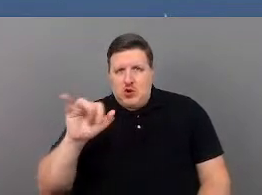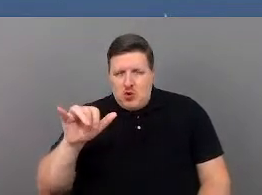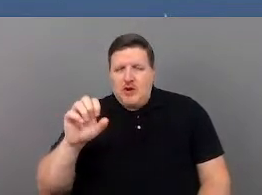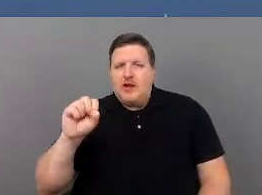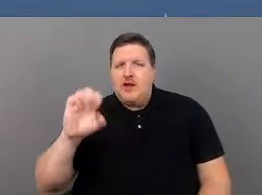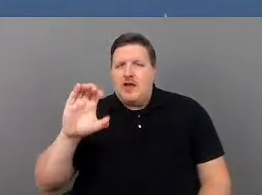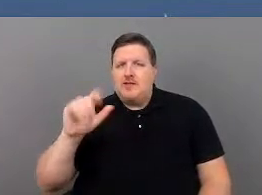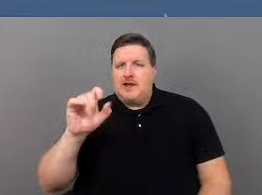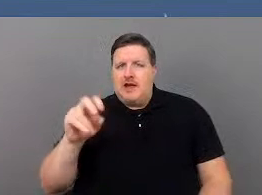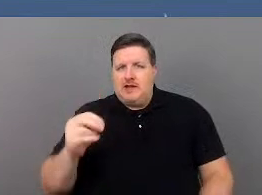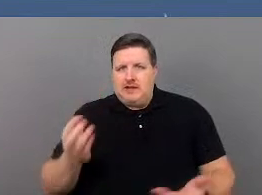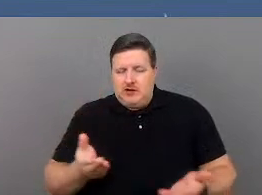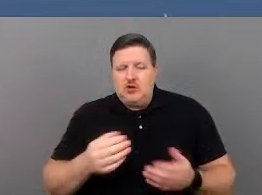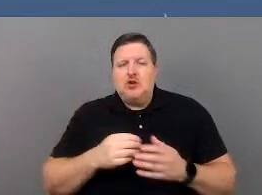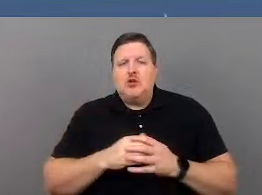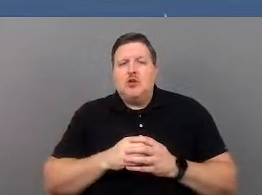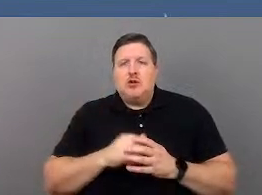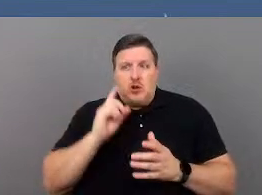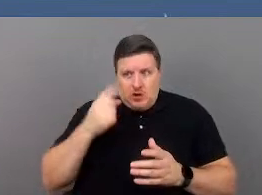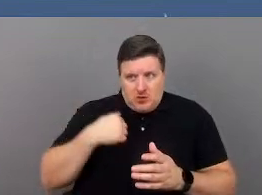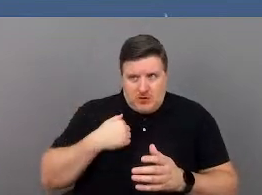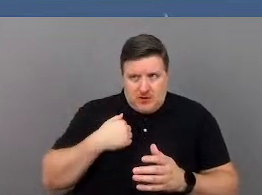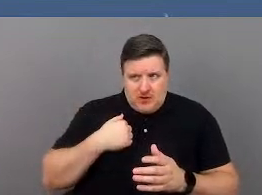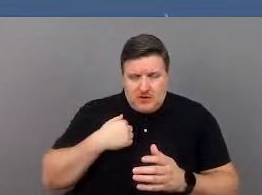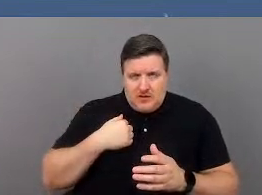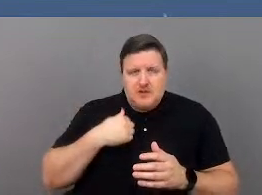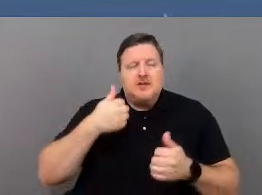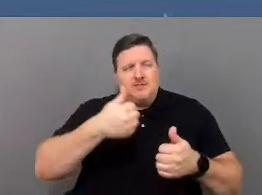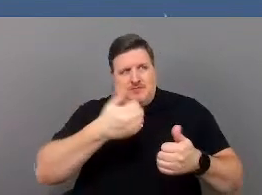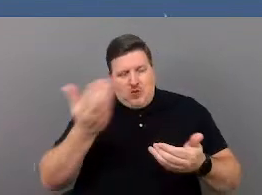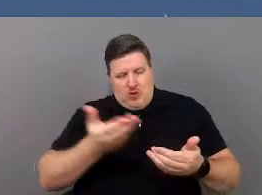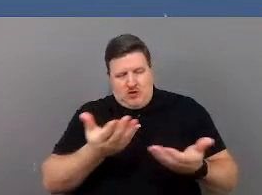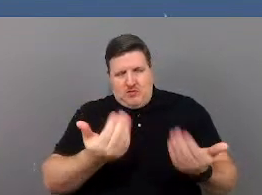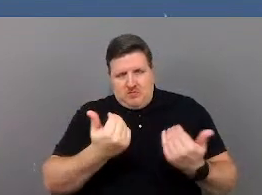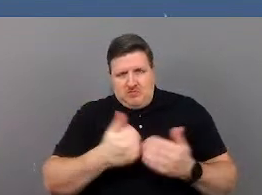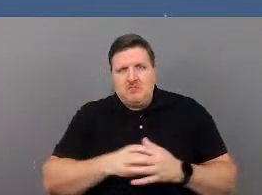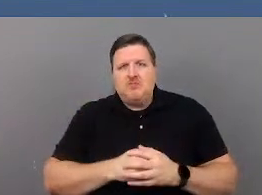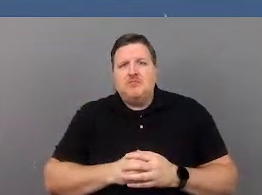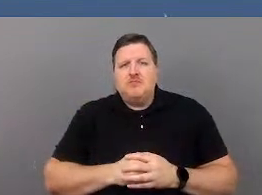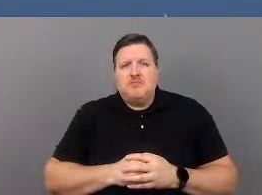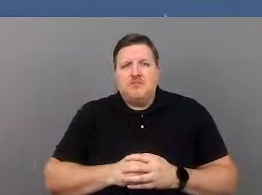≫ I KNOW THIS IS WELL ORGANIZED AND THAT'S FINE BUT THE REALITY IS 44%.